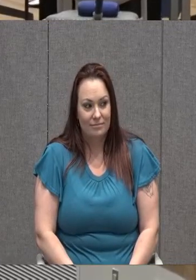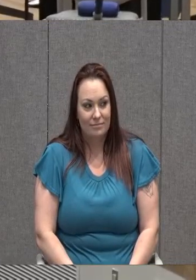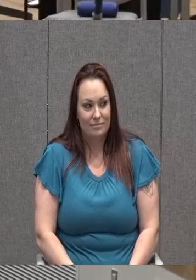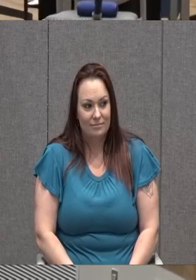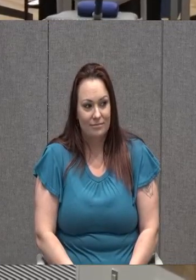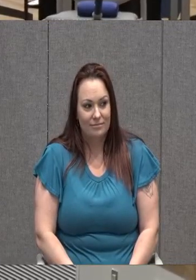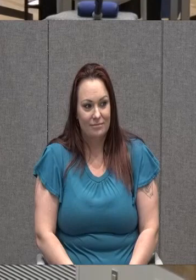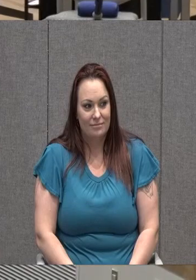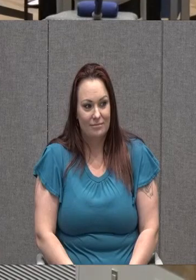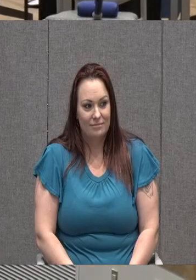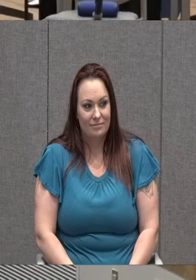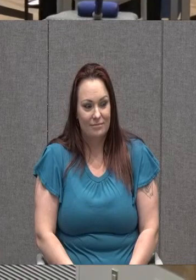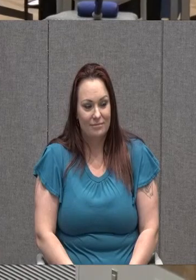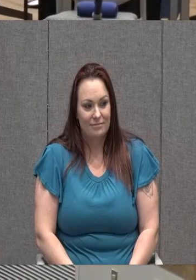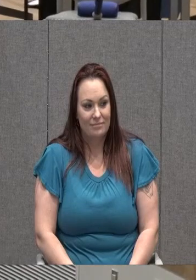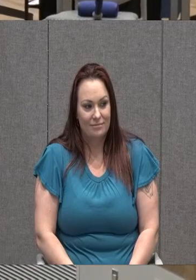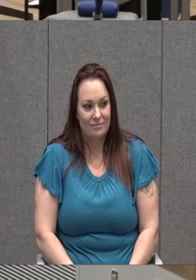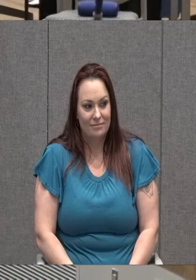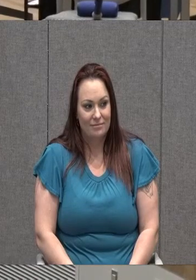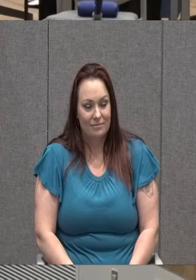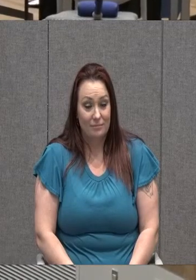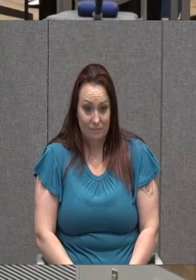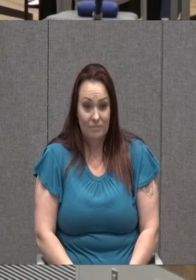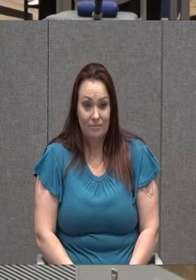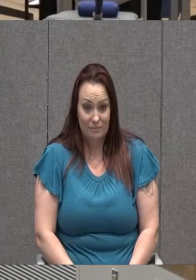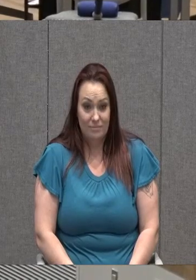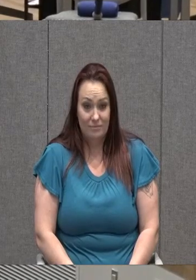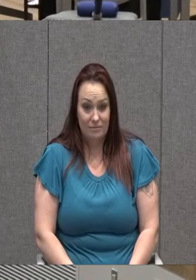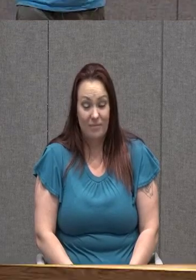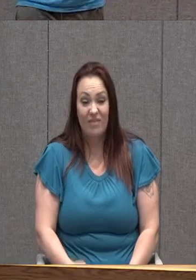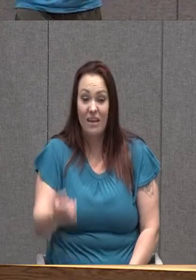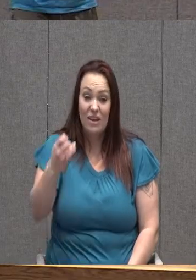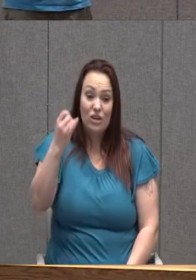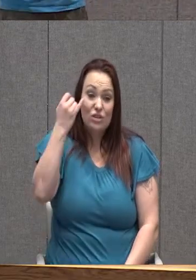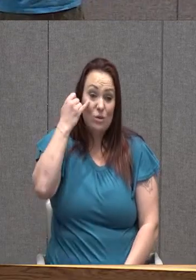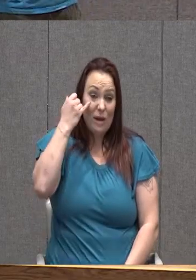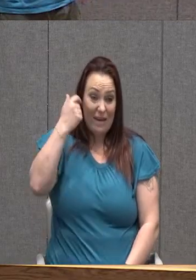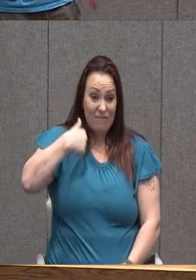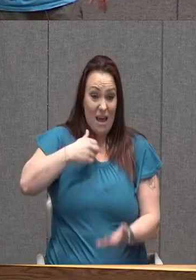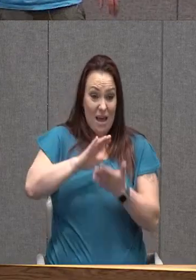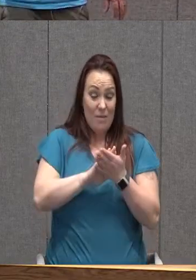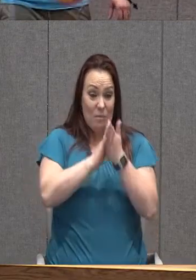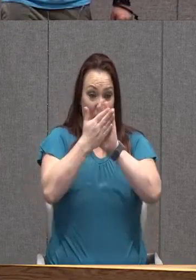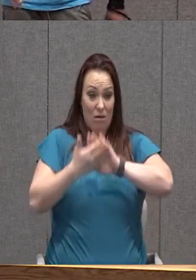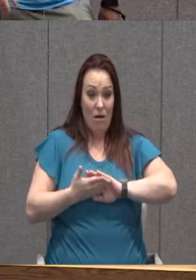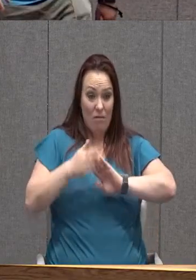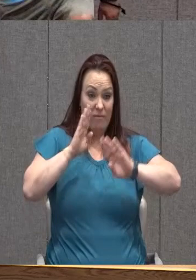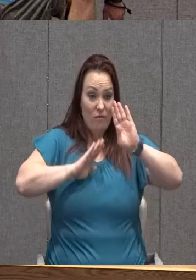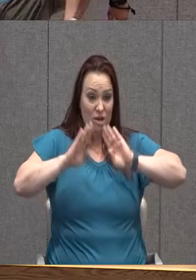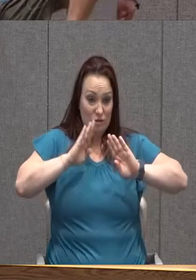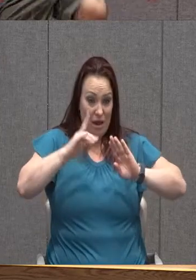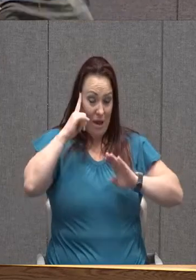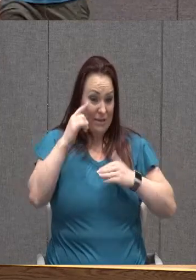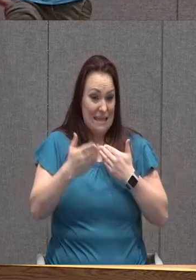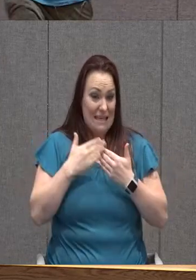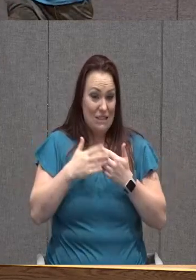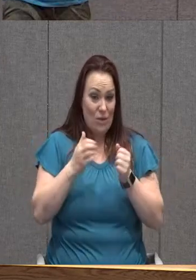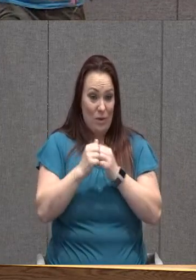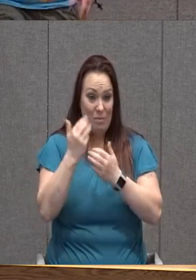Going back, if I'm getting frustrated, because I was better with my hands than I was with my feet,